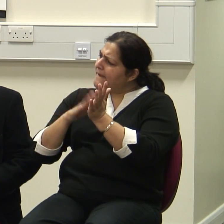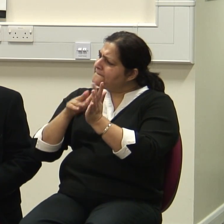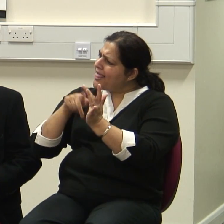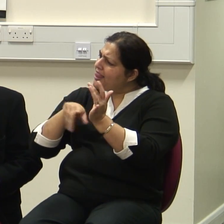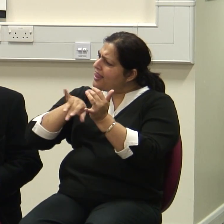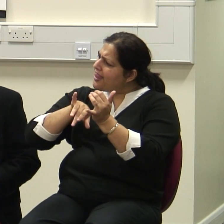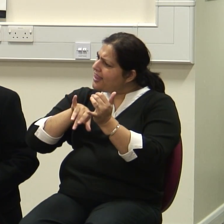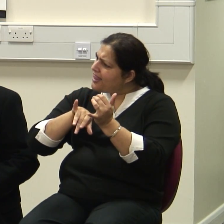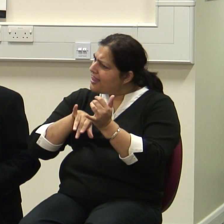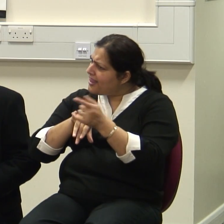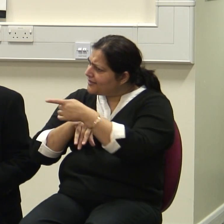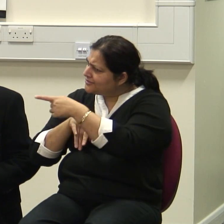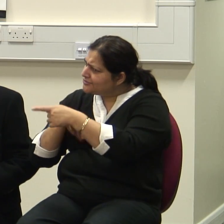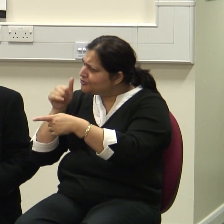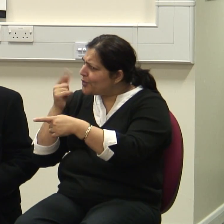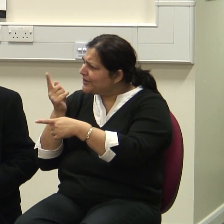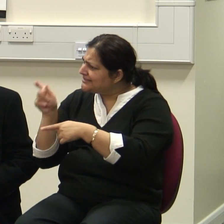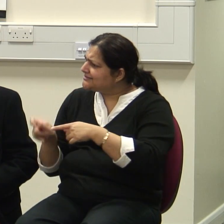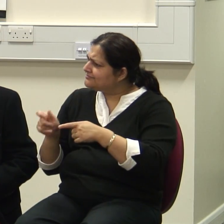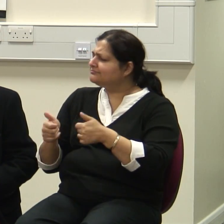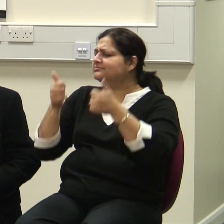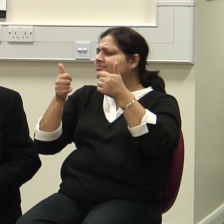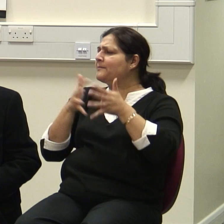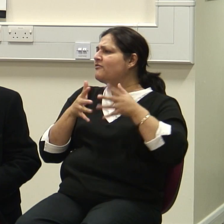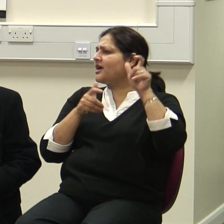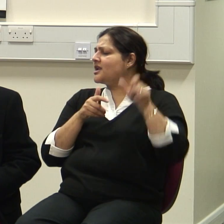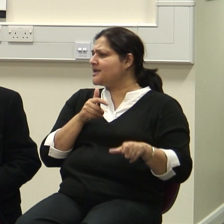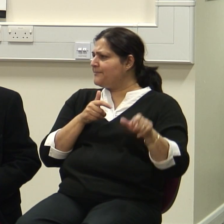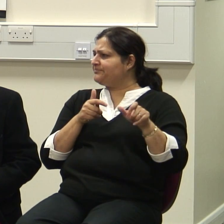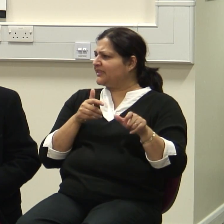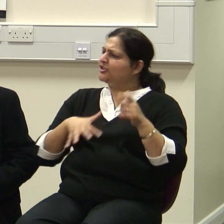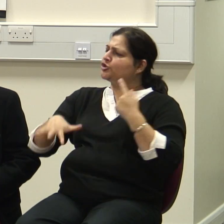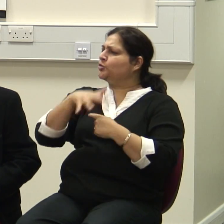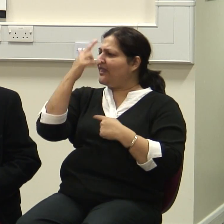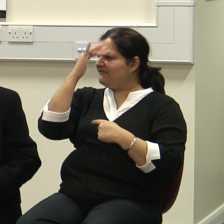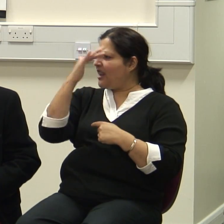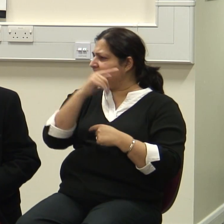I hope you all know who he was – great American social philosopher, great utilitarian